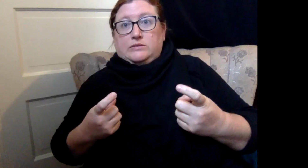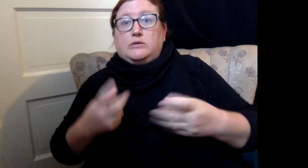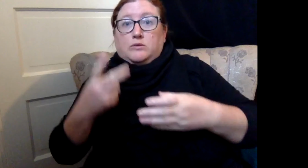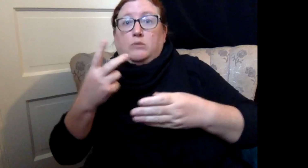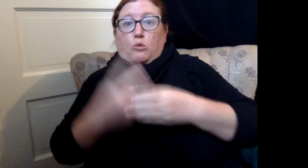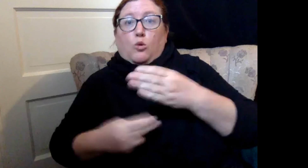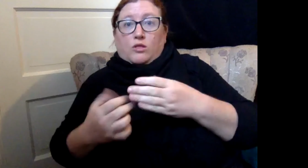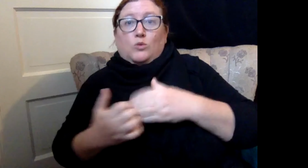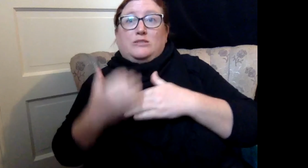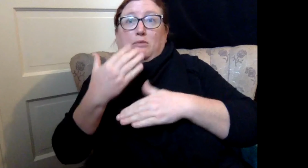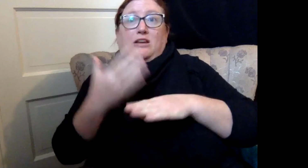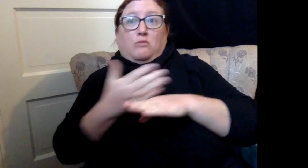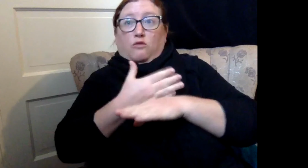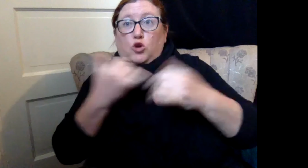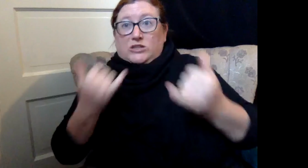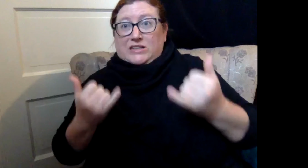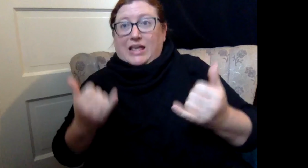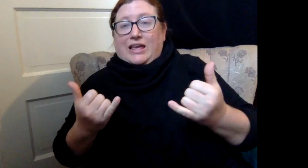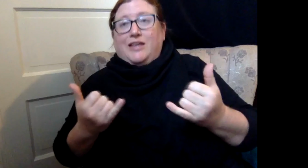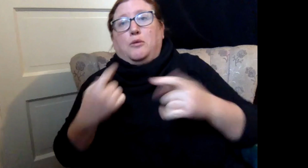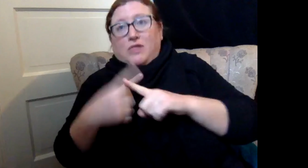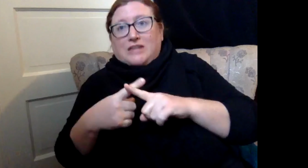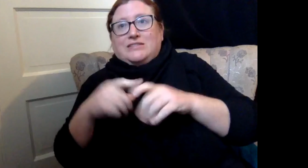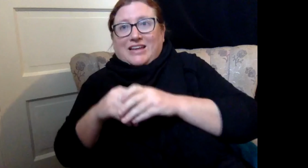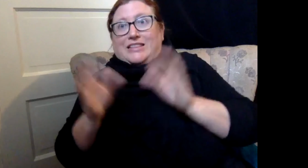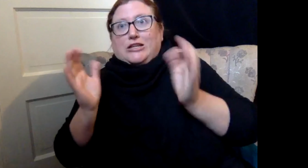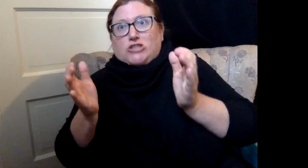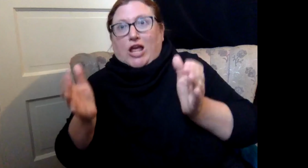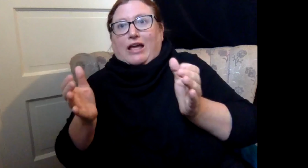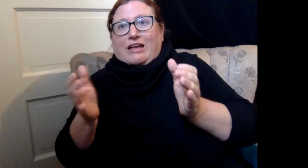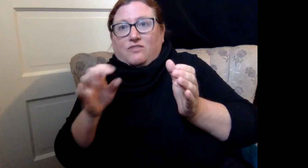of questions both that were submitted before today